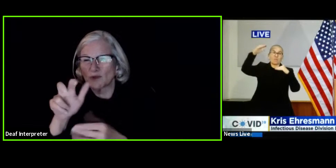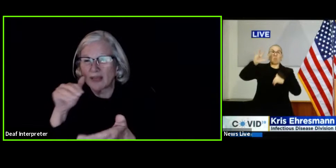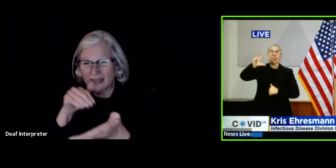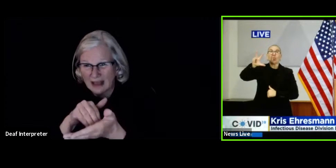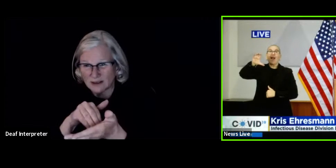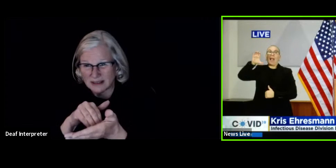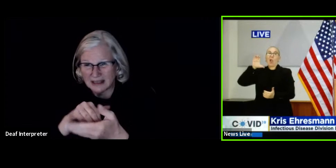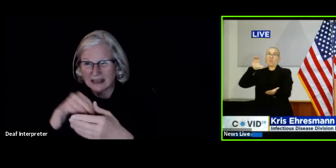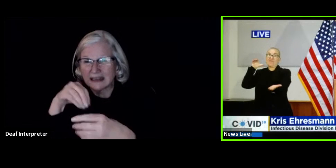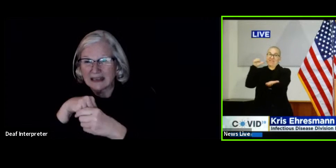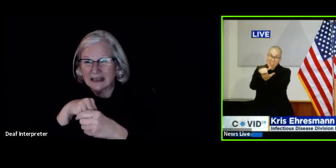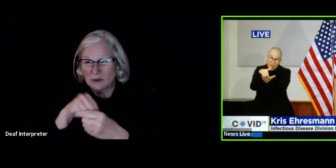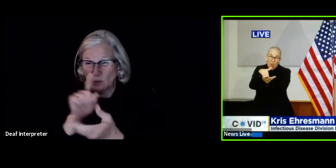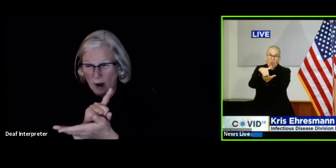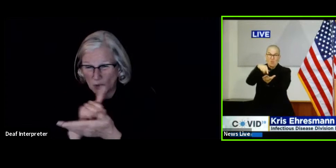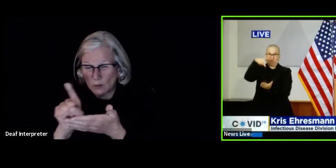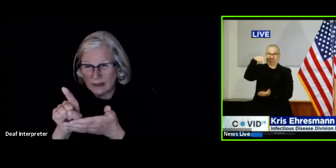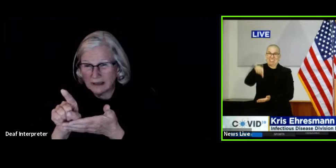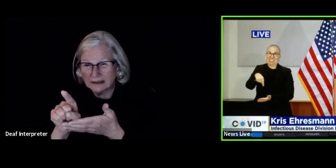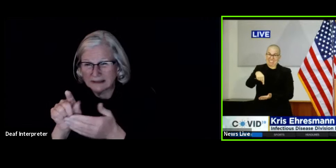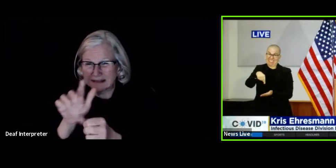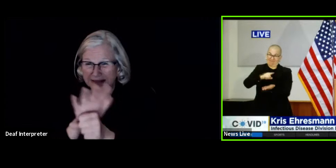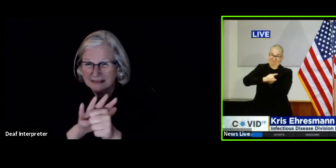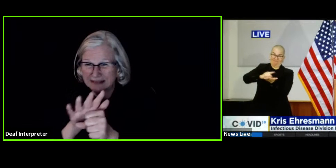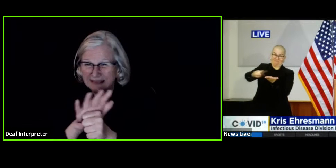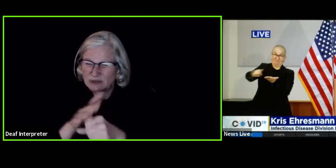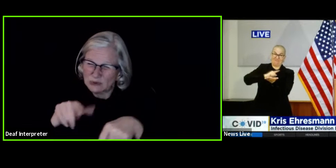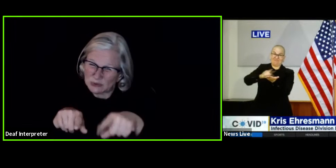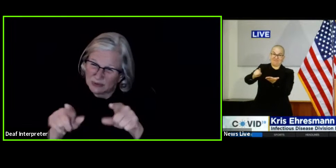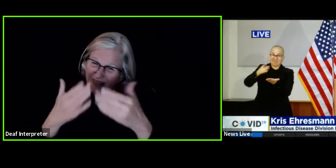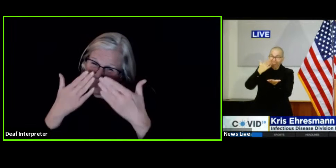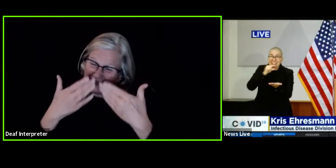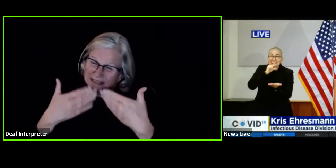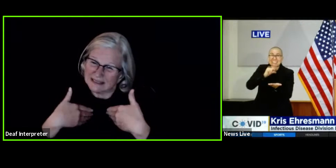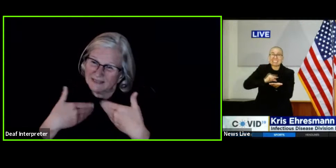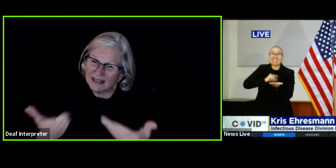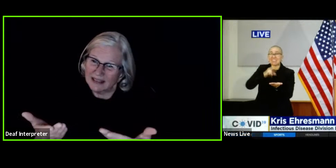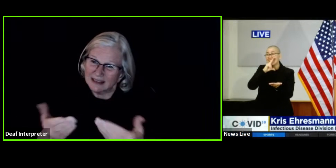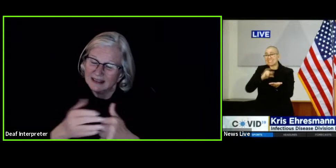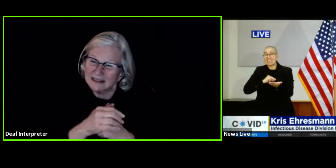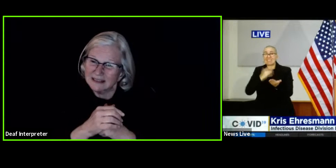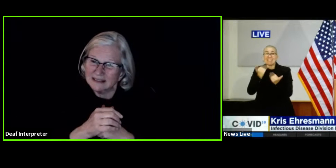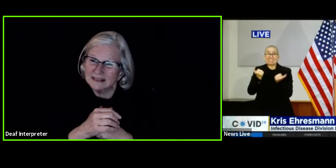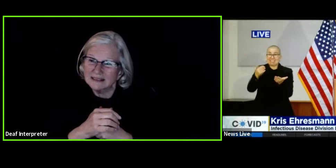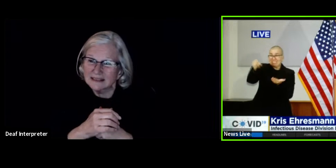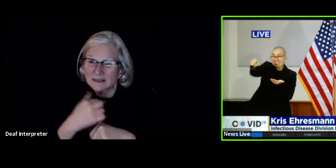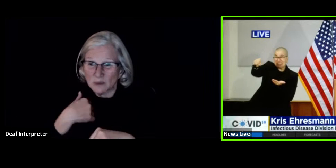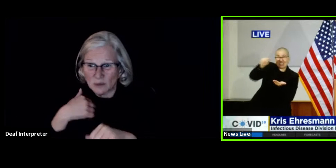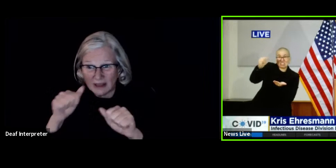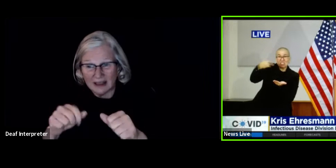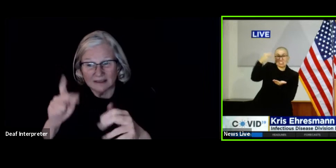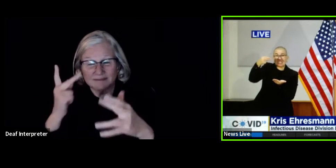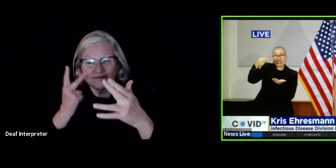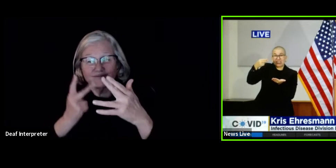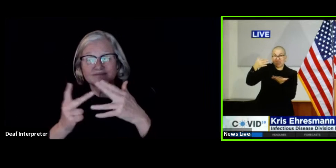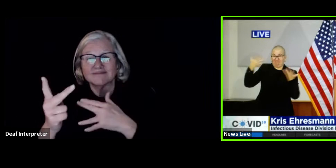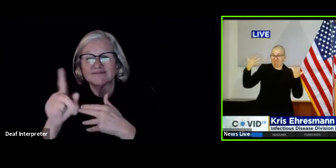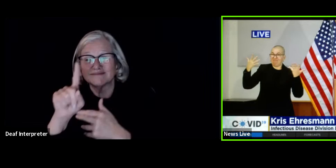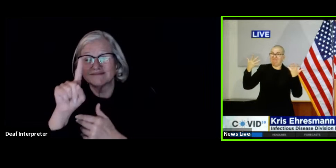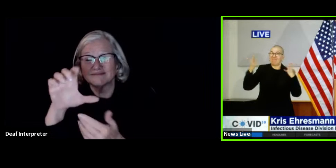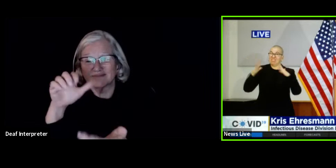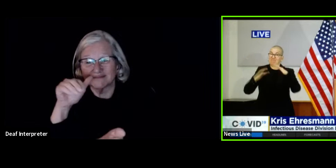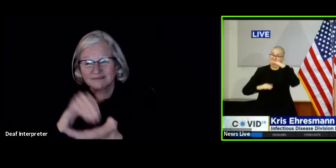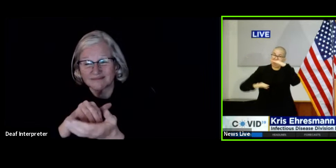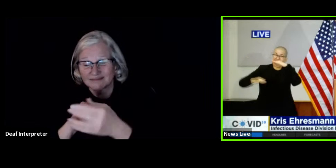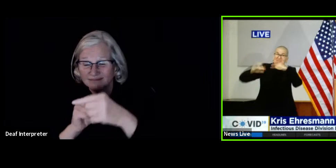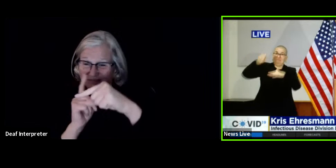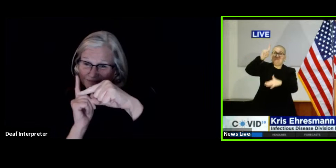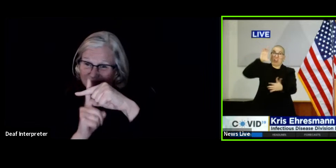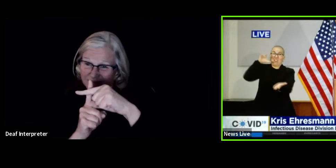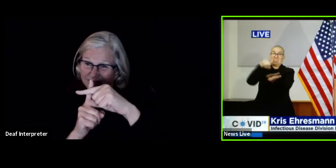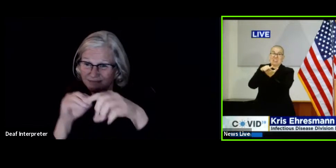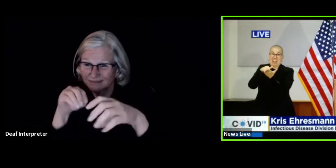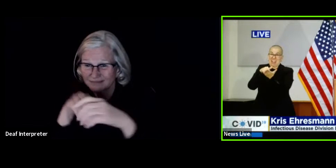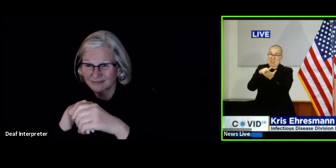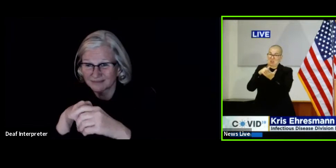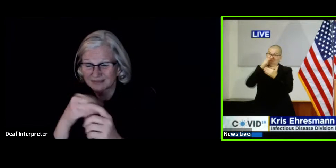15 DAYS. WE HOPE THAT SOME OF THE RECENT DIAL-BACK